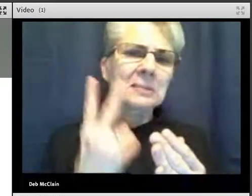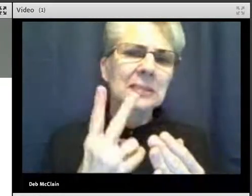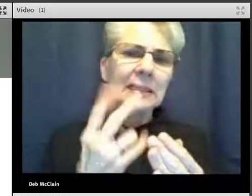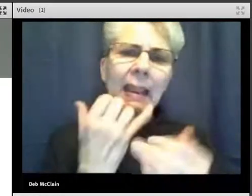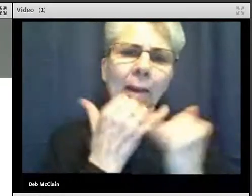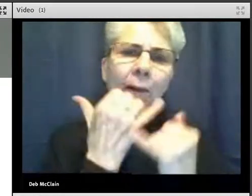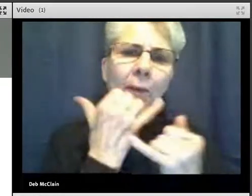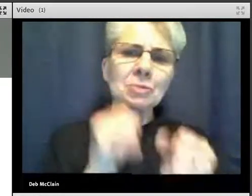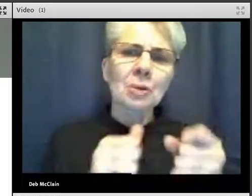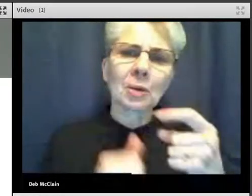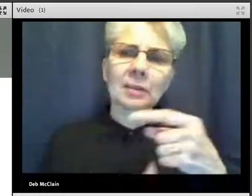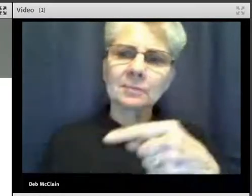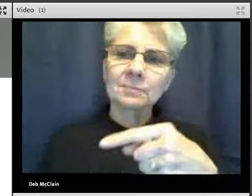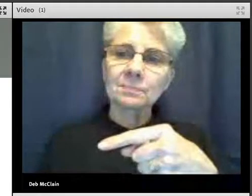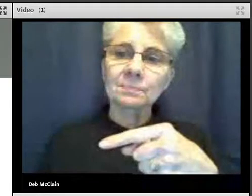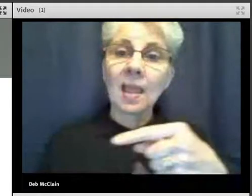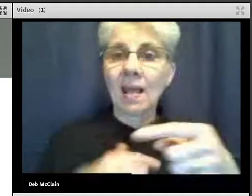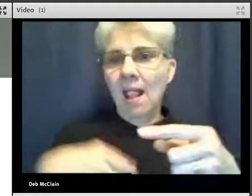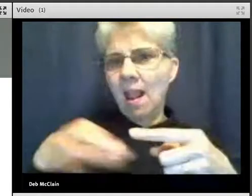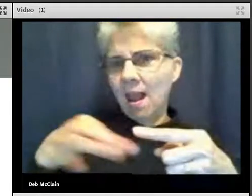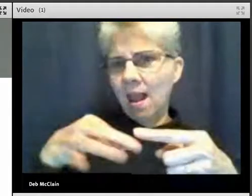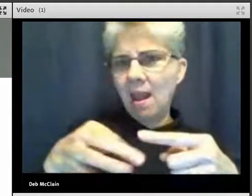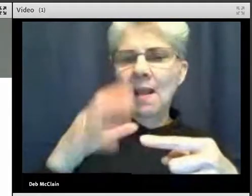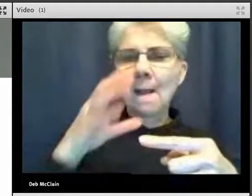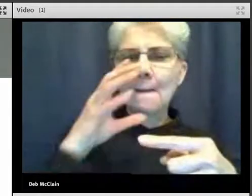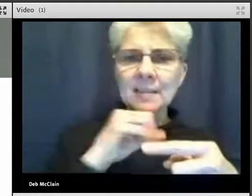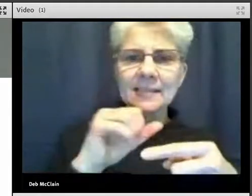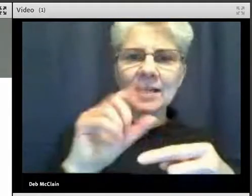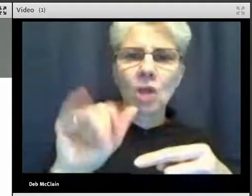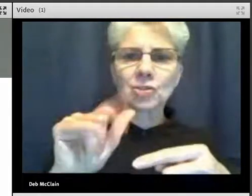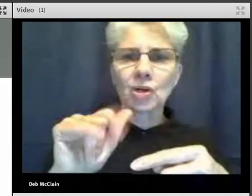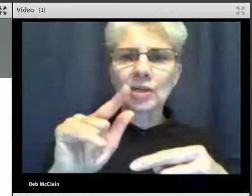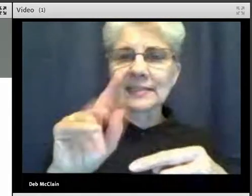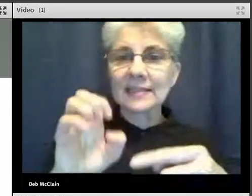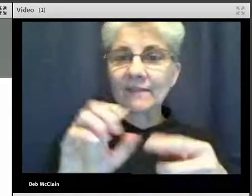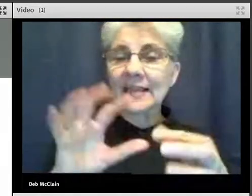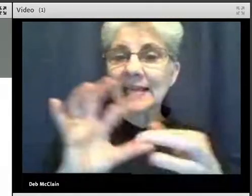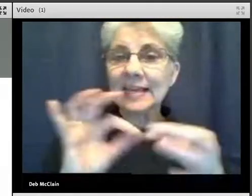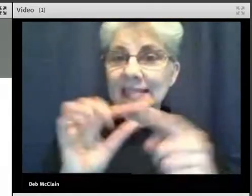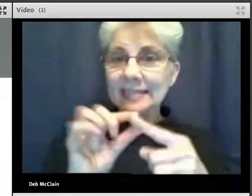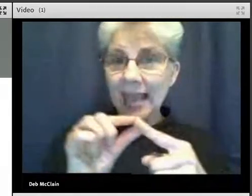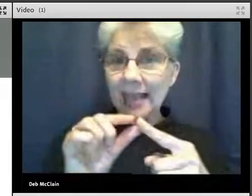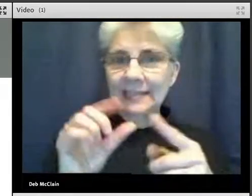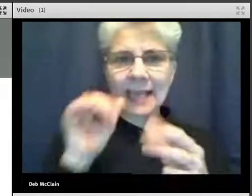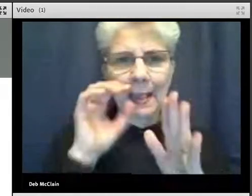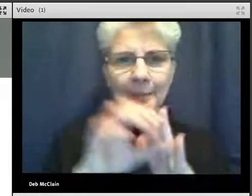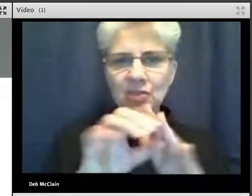so good here so I could see errors. And it will tell me it's missing alternative text.